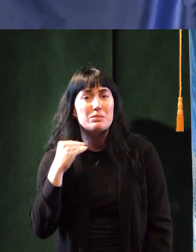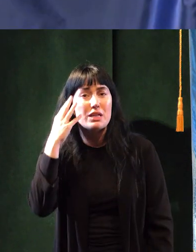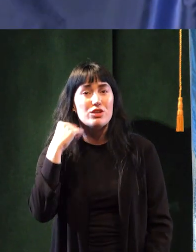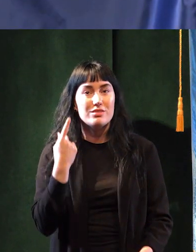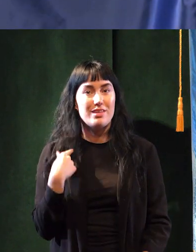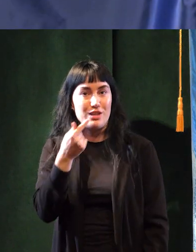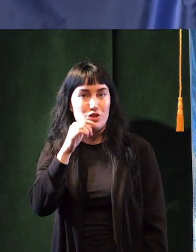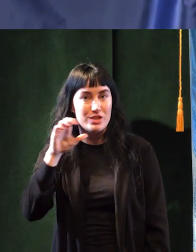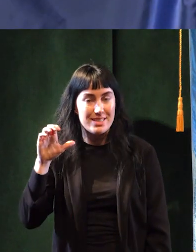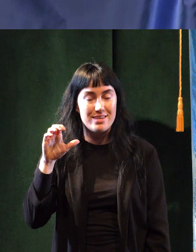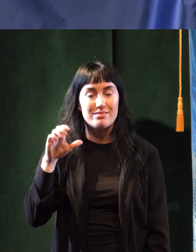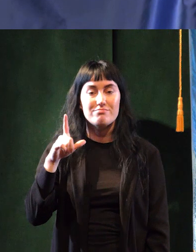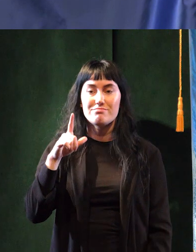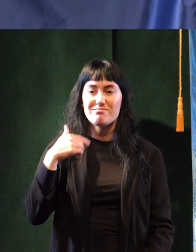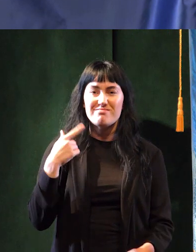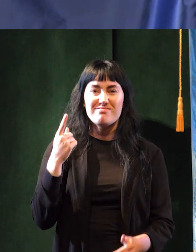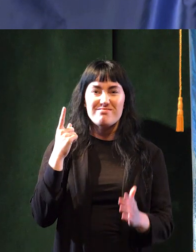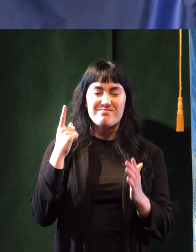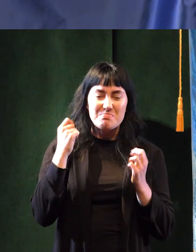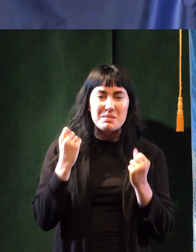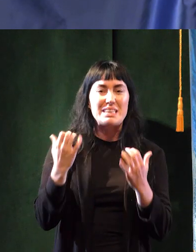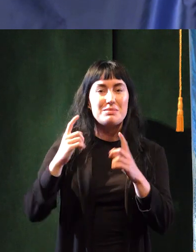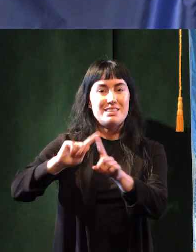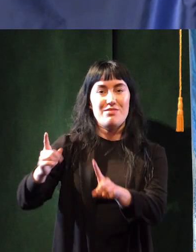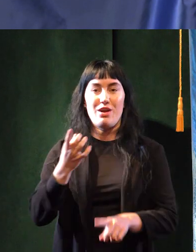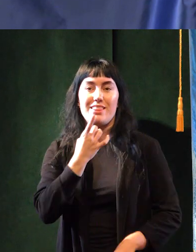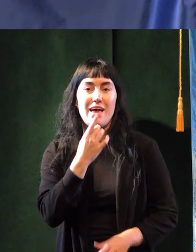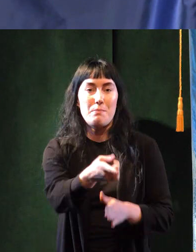experience at Genesee Community College possess thousands of light moments and